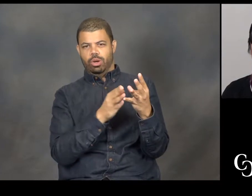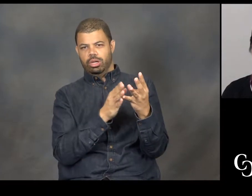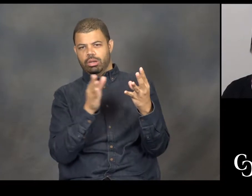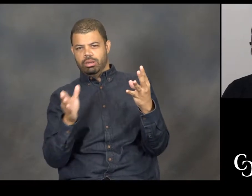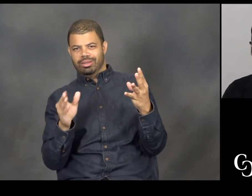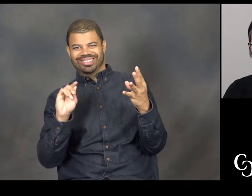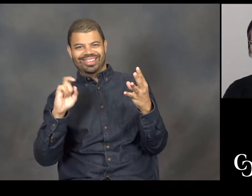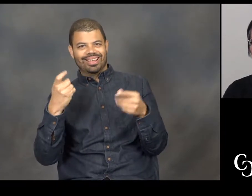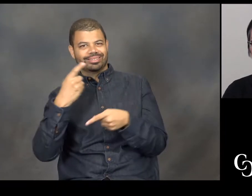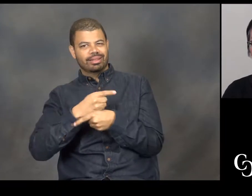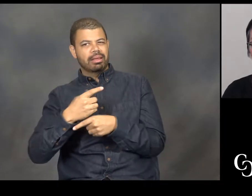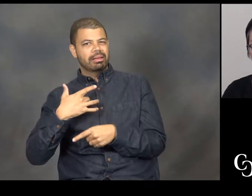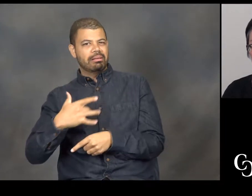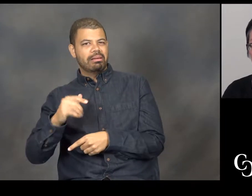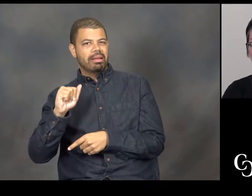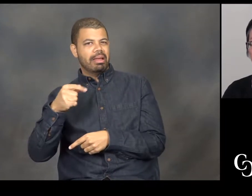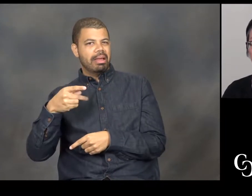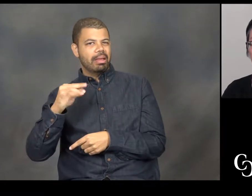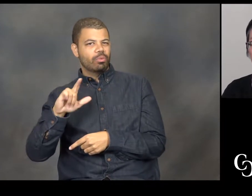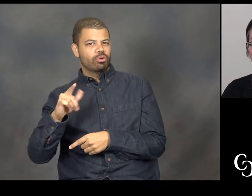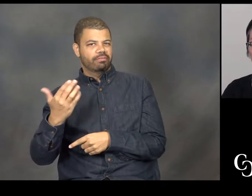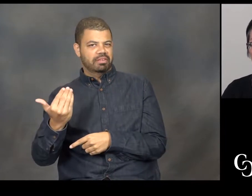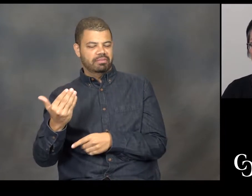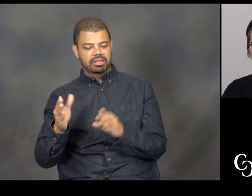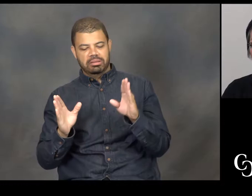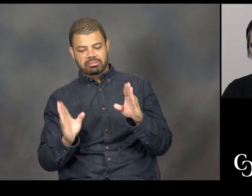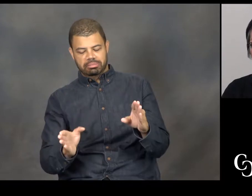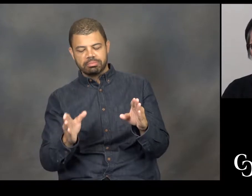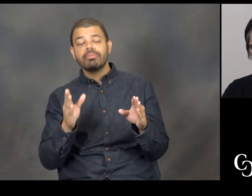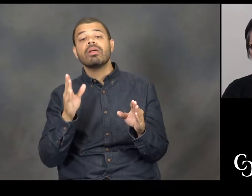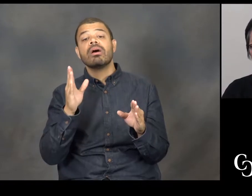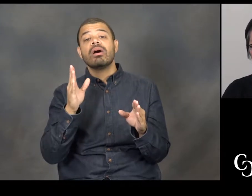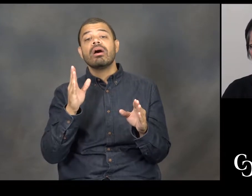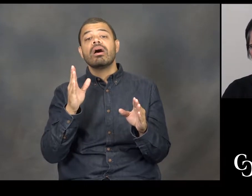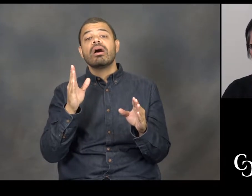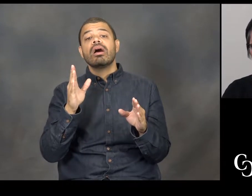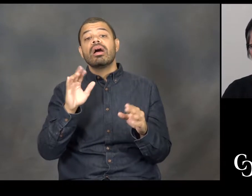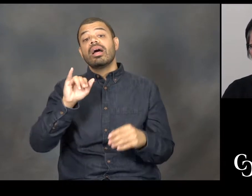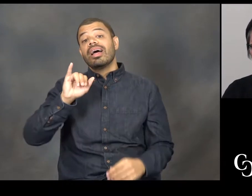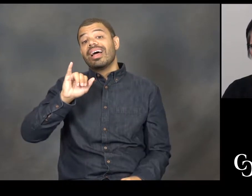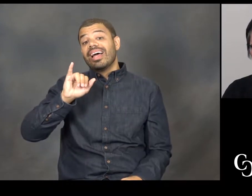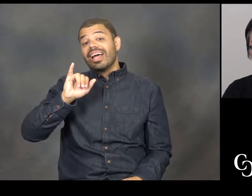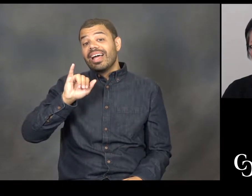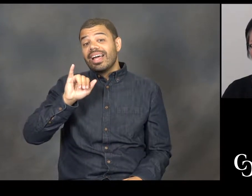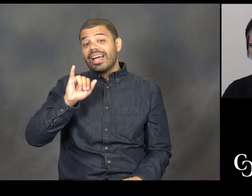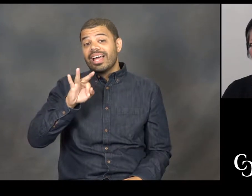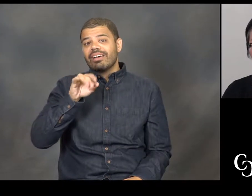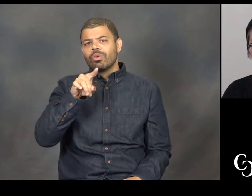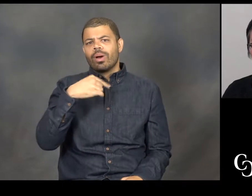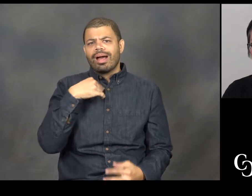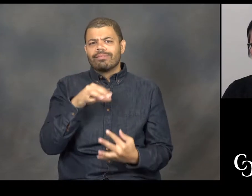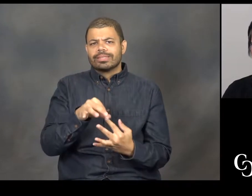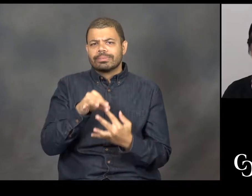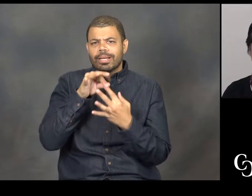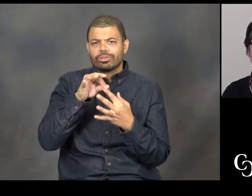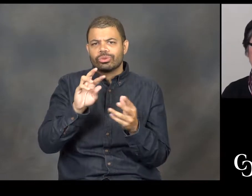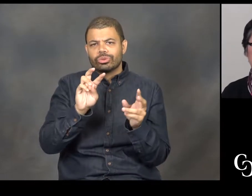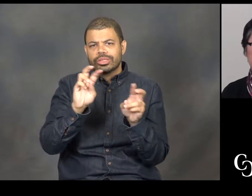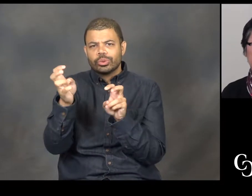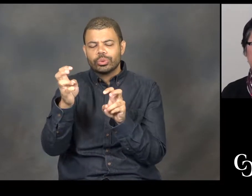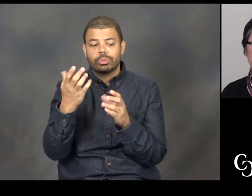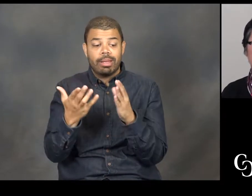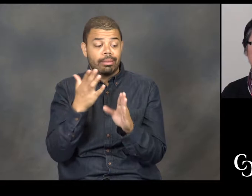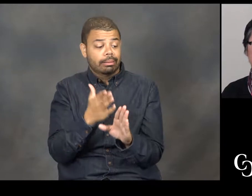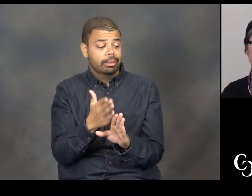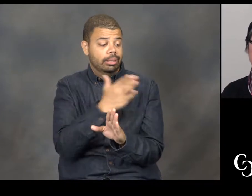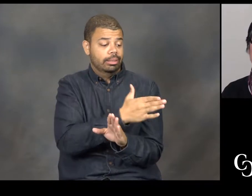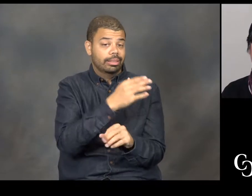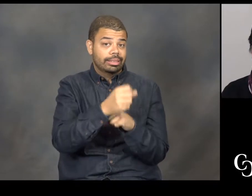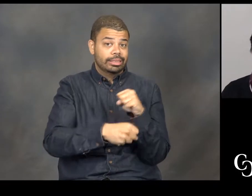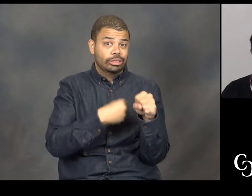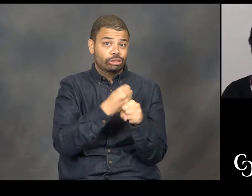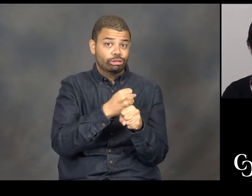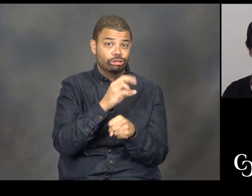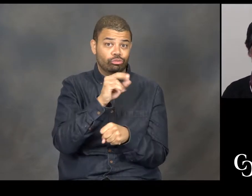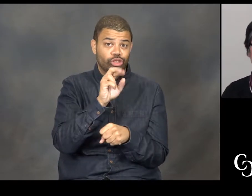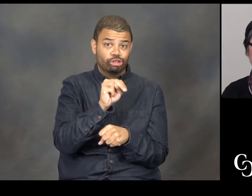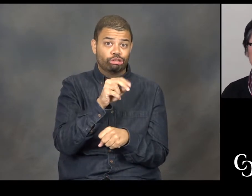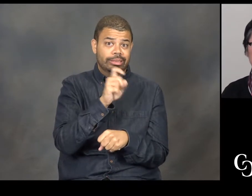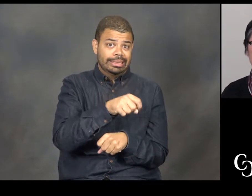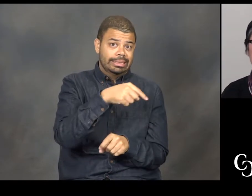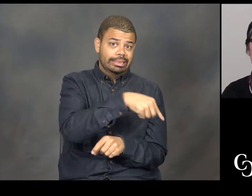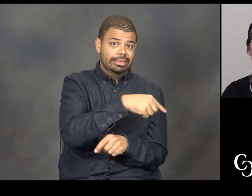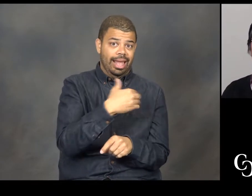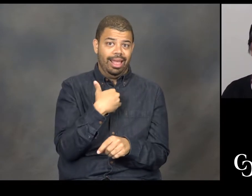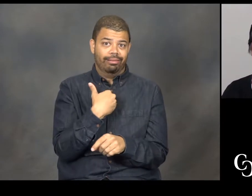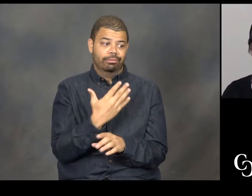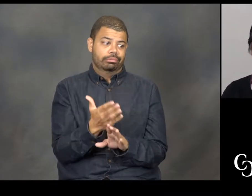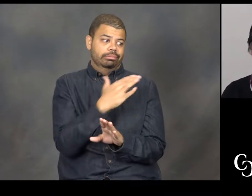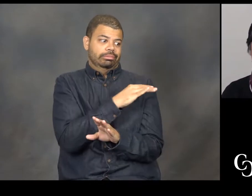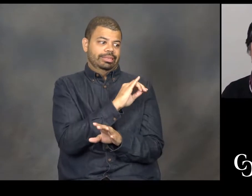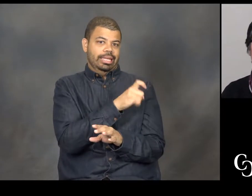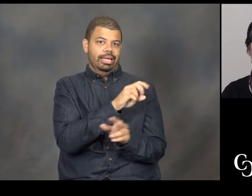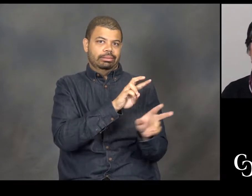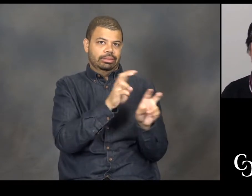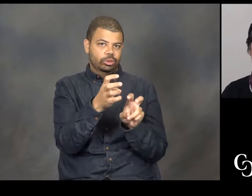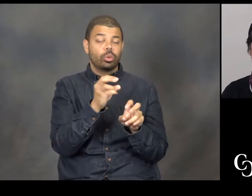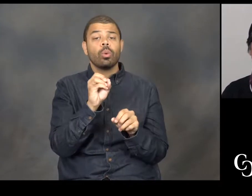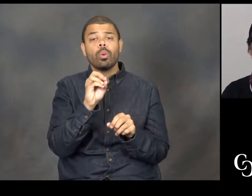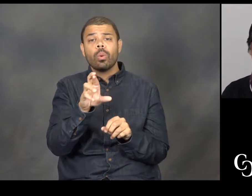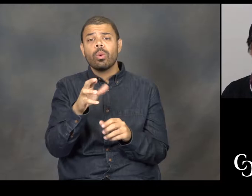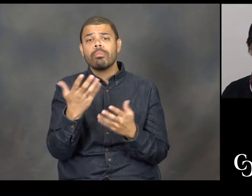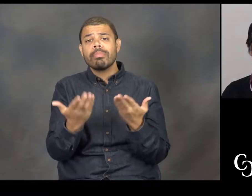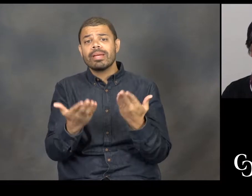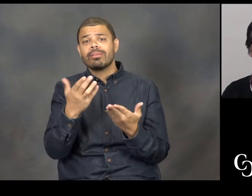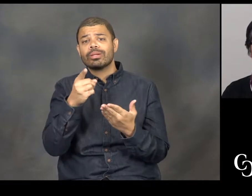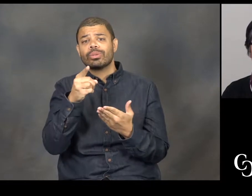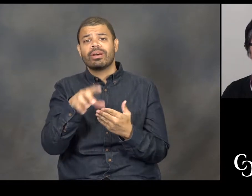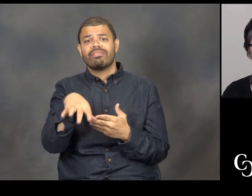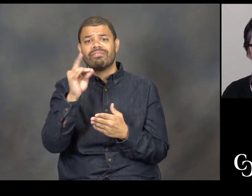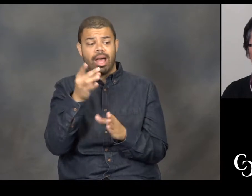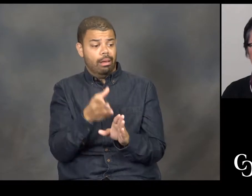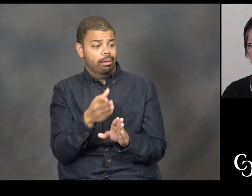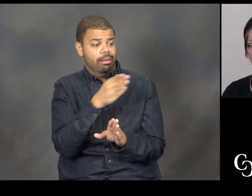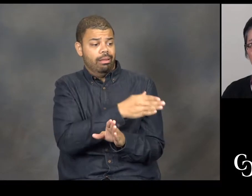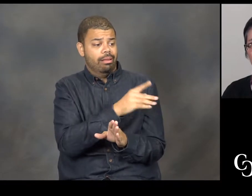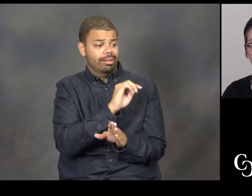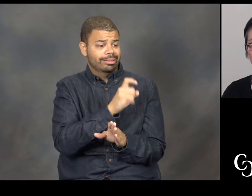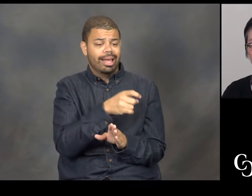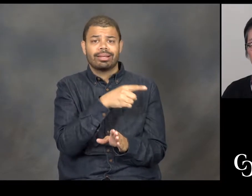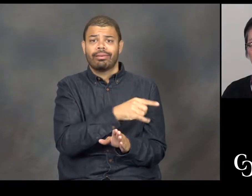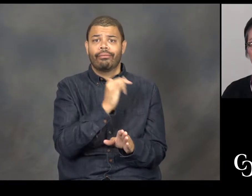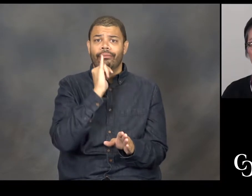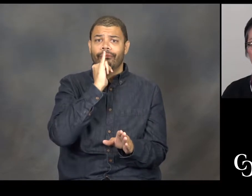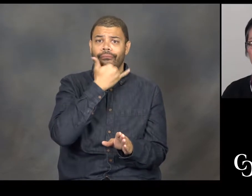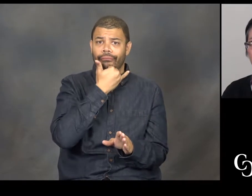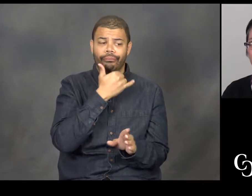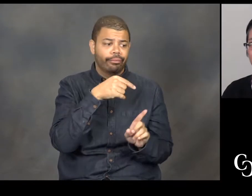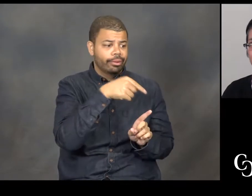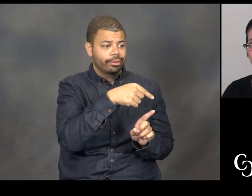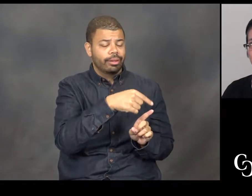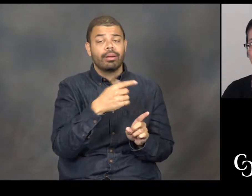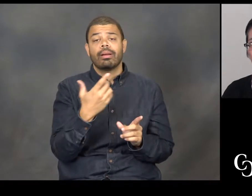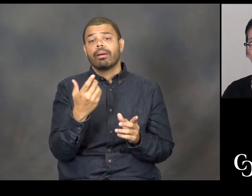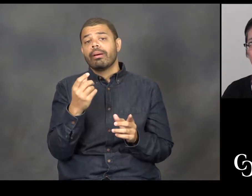In tax law and tax site procedures.